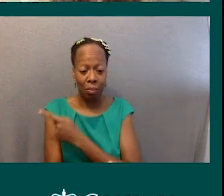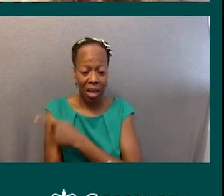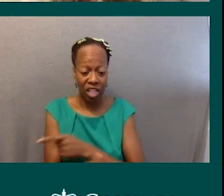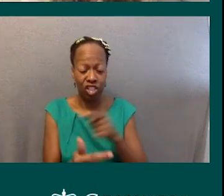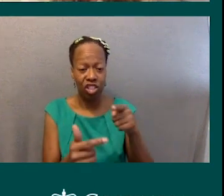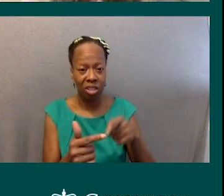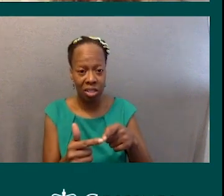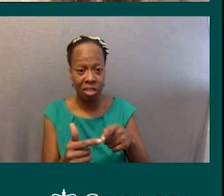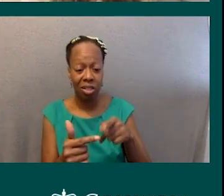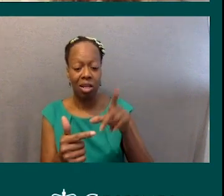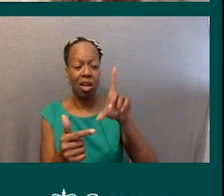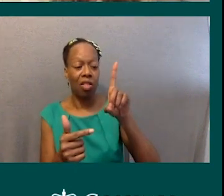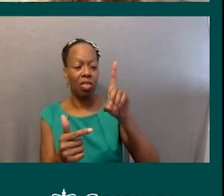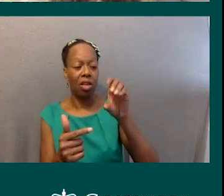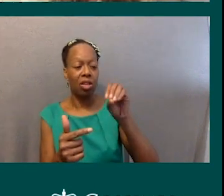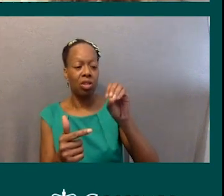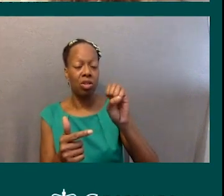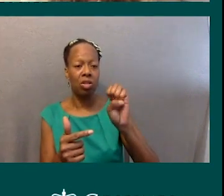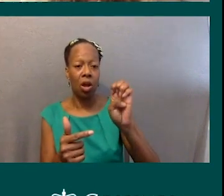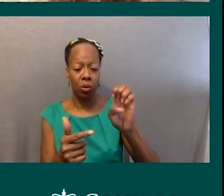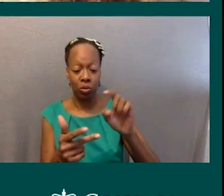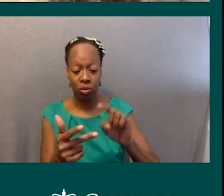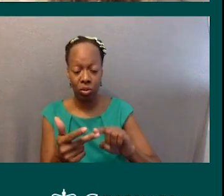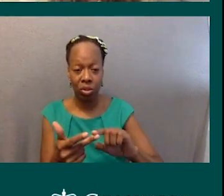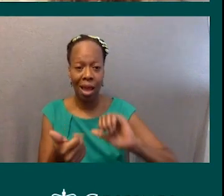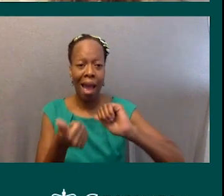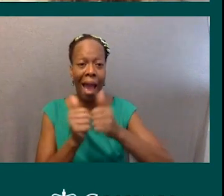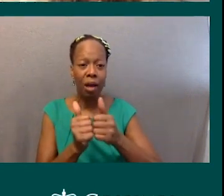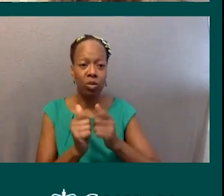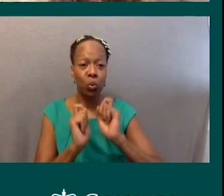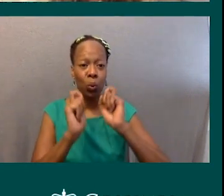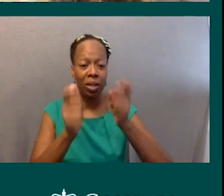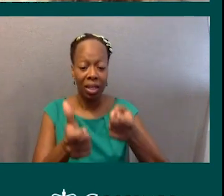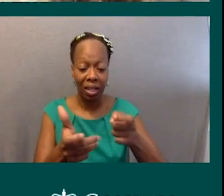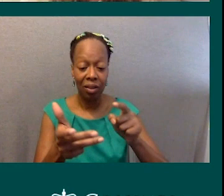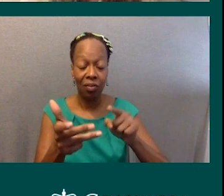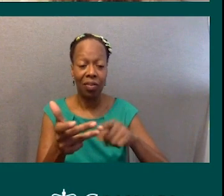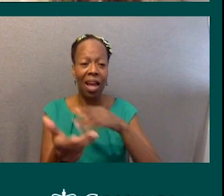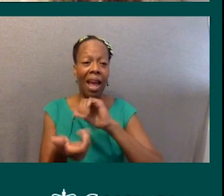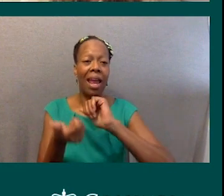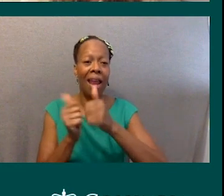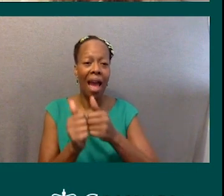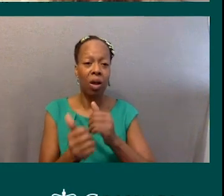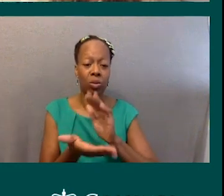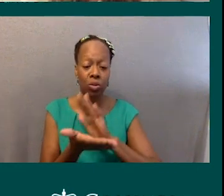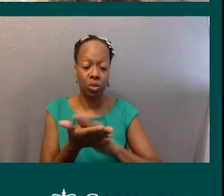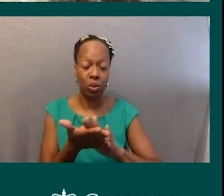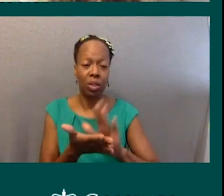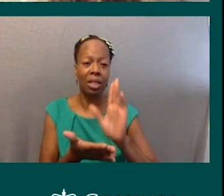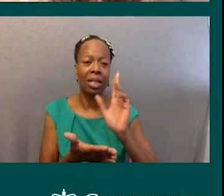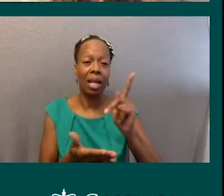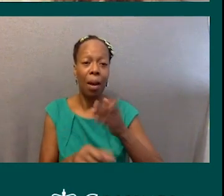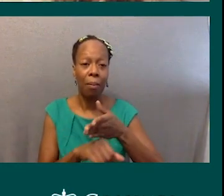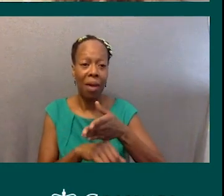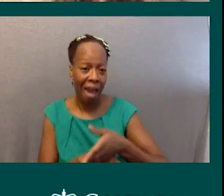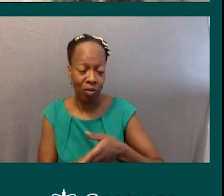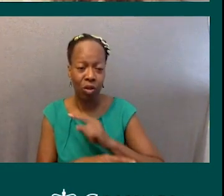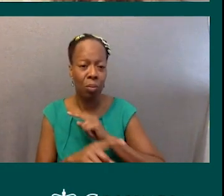So that's what the subspecialist coming up, but anybody can do injections, that's not the problem.